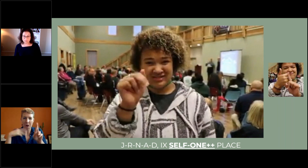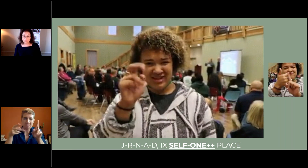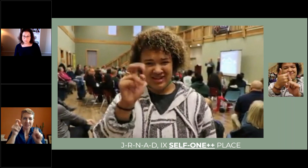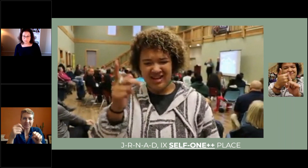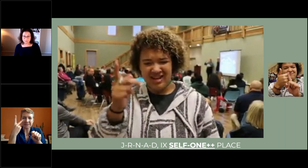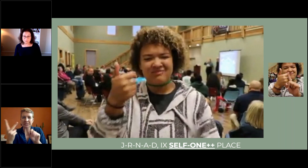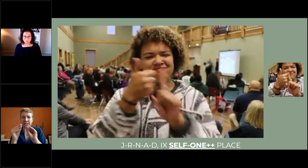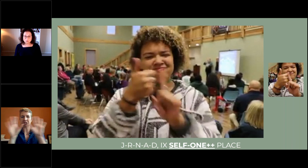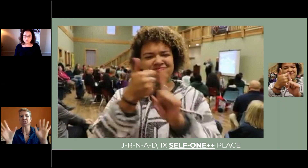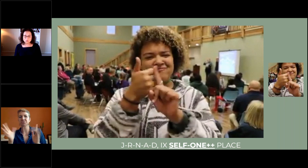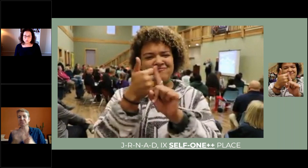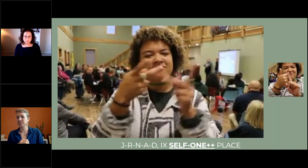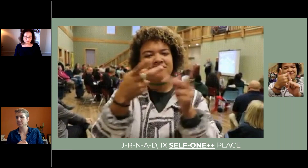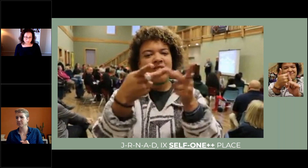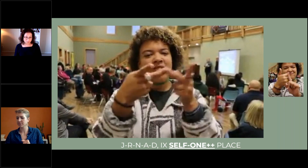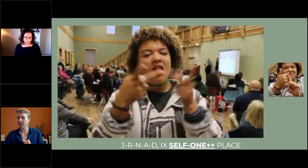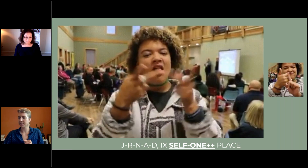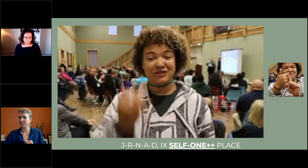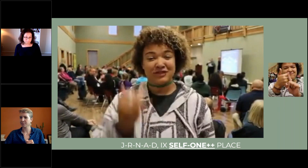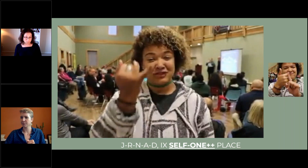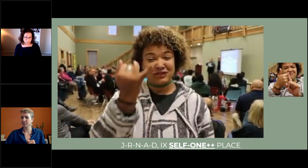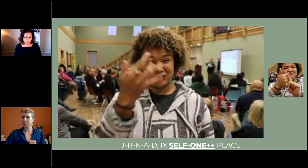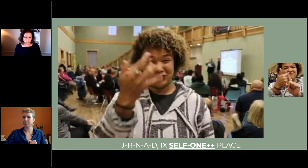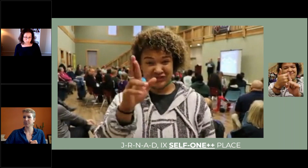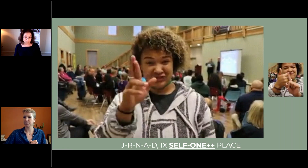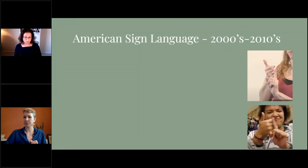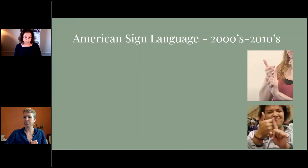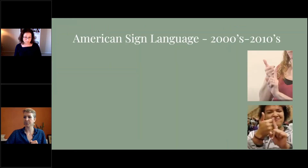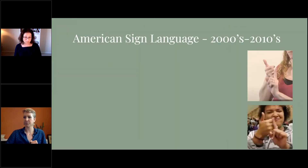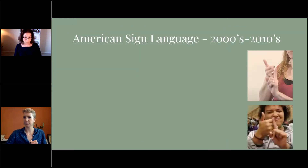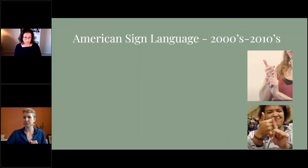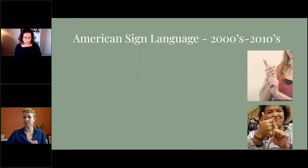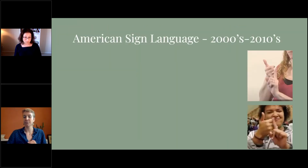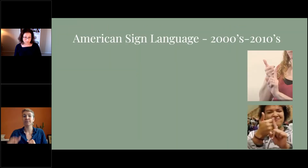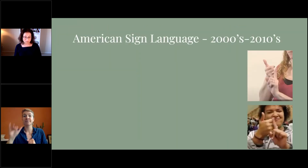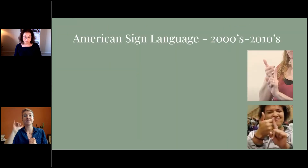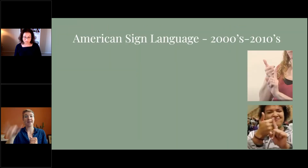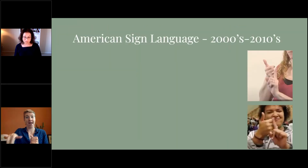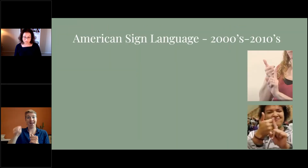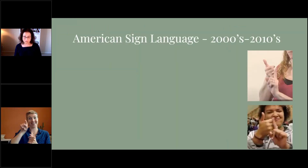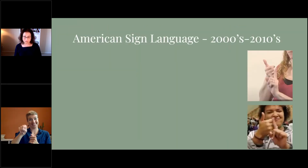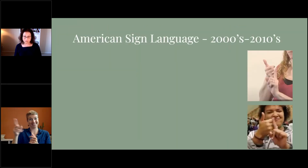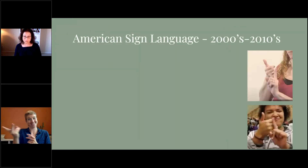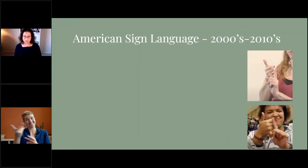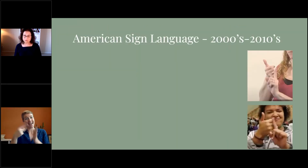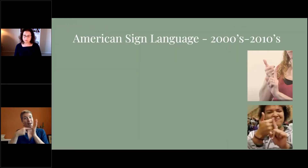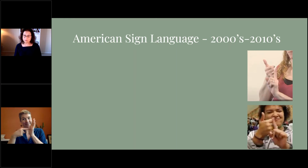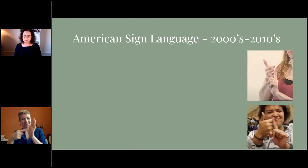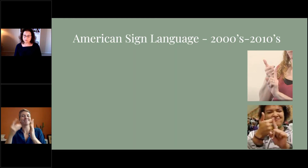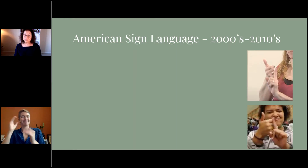That video’s a little choppy, but hopefully you can see production clearly.